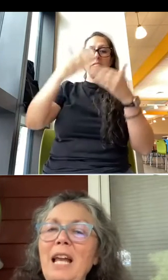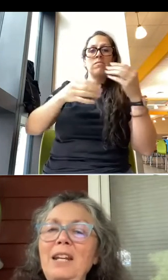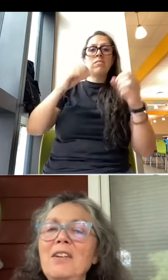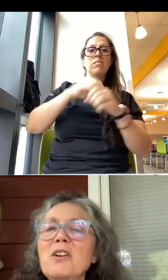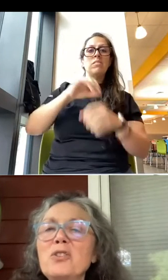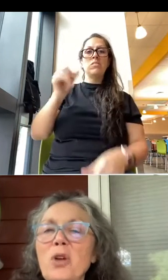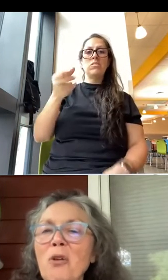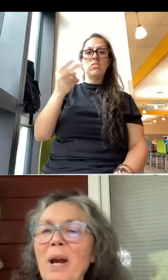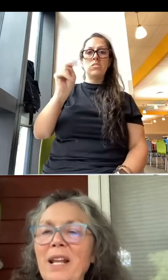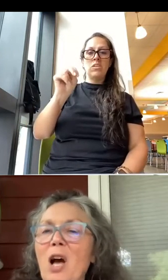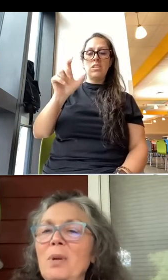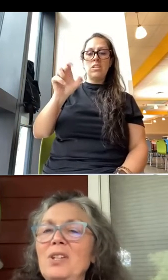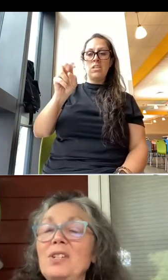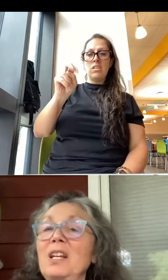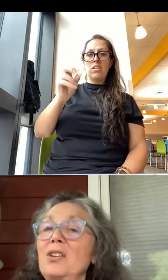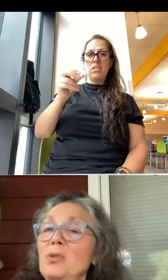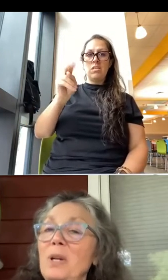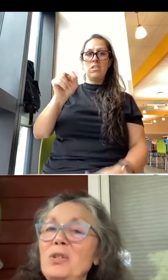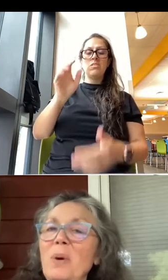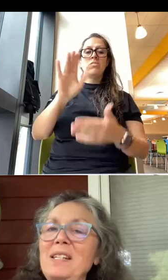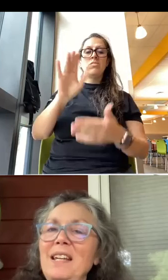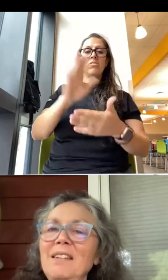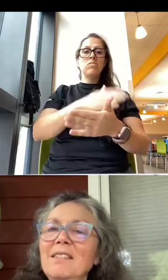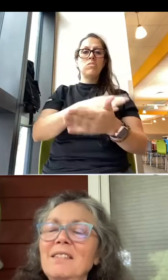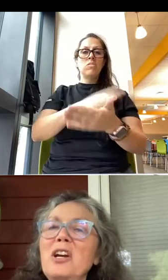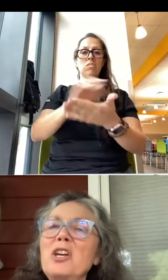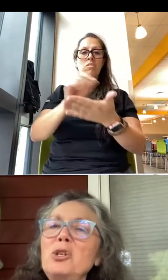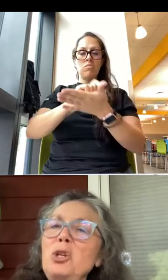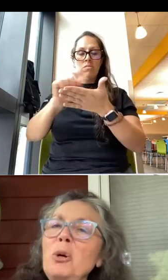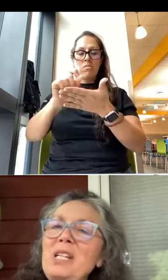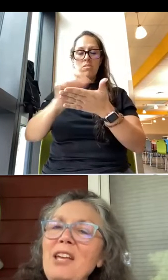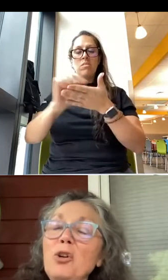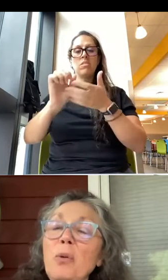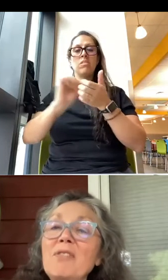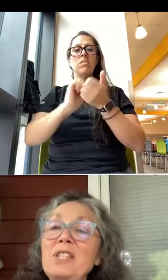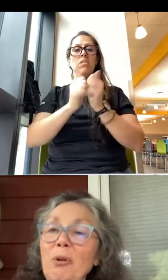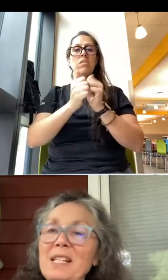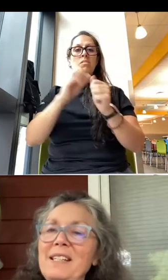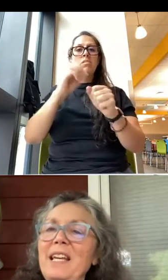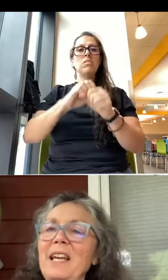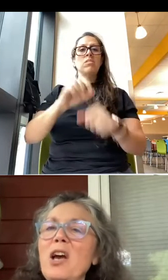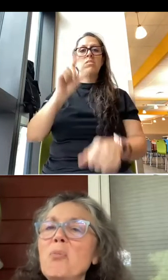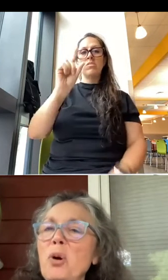Lennon songwriting competition in 2020. The duo take their craft seriously! Both